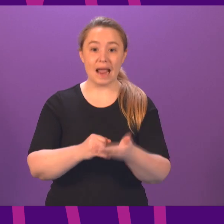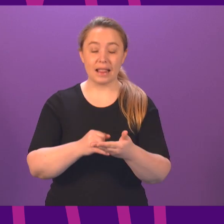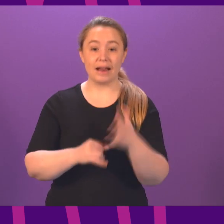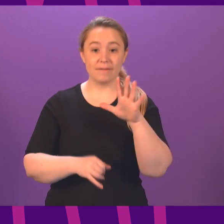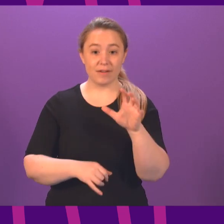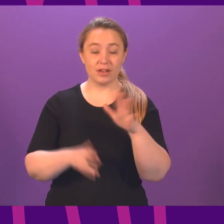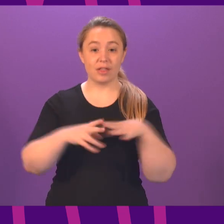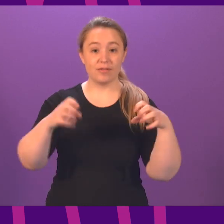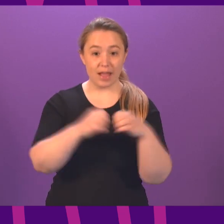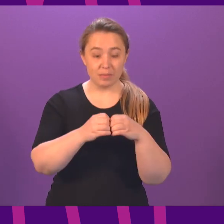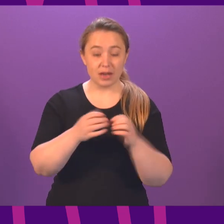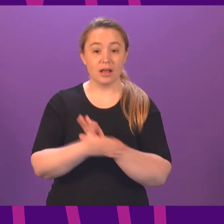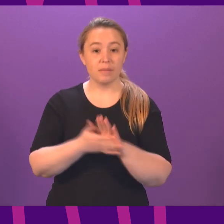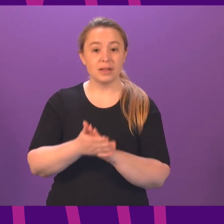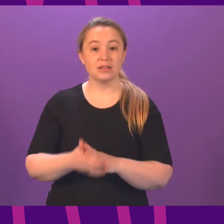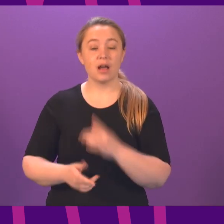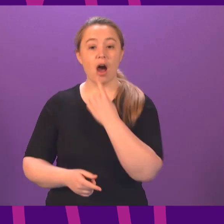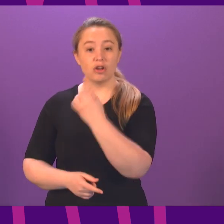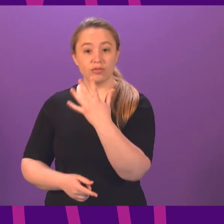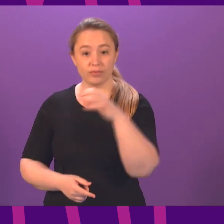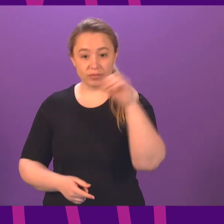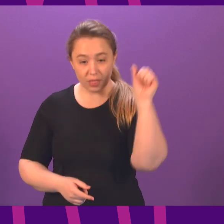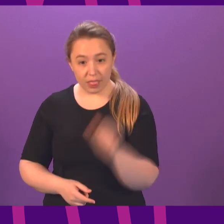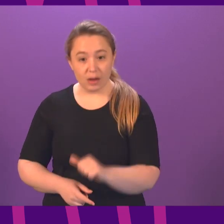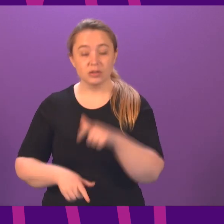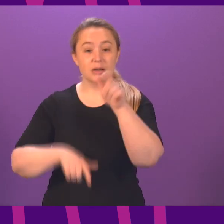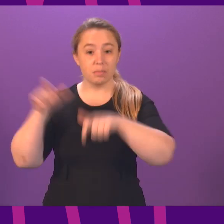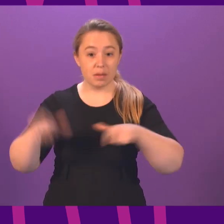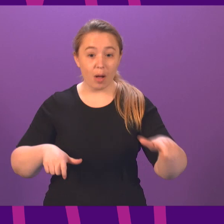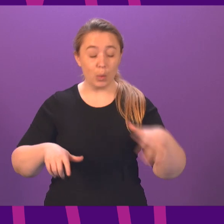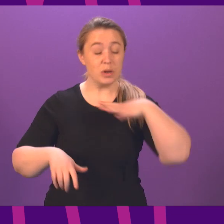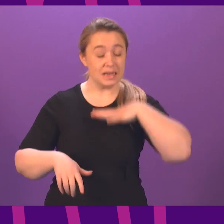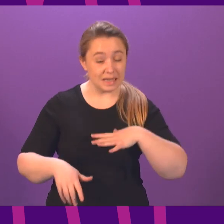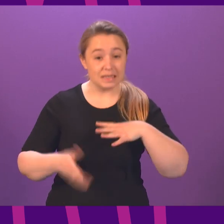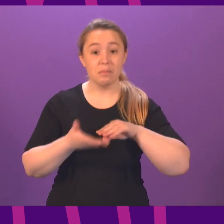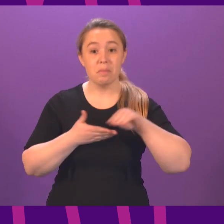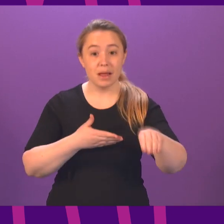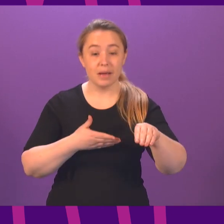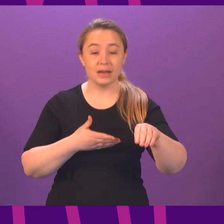those figures mean that almost 100,000 parents of children who probably need the payment have, for some reason, not applied.